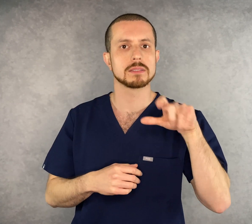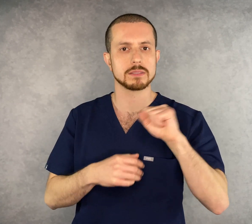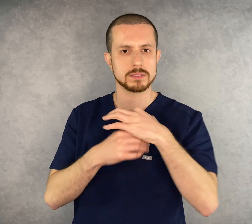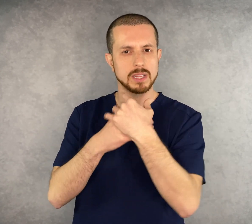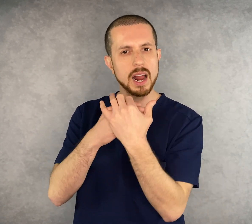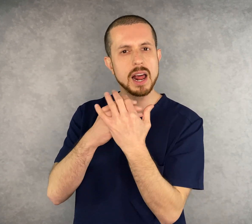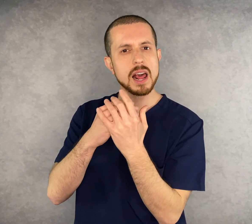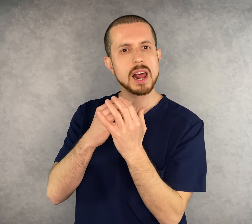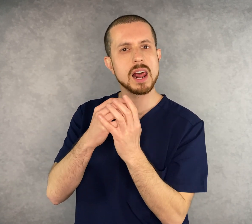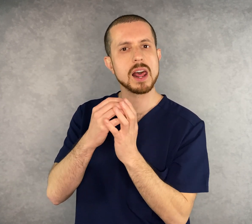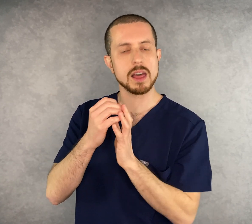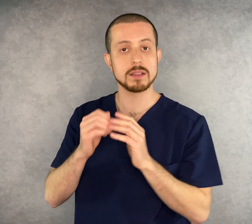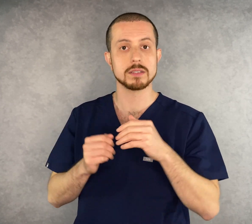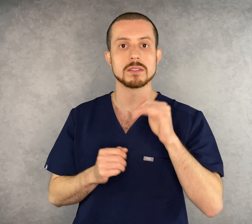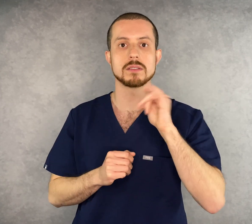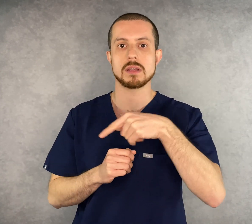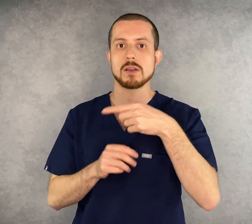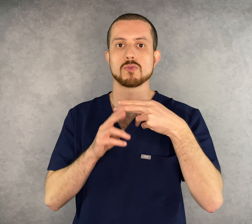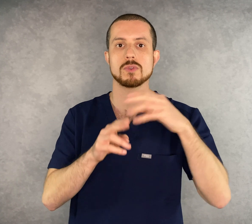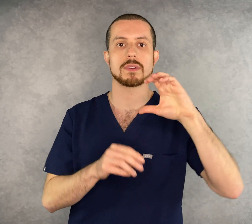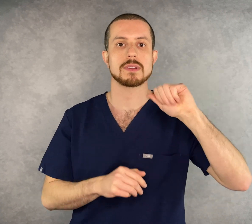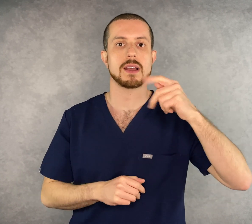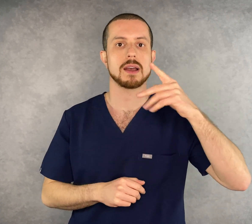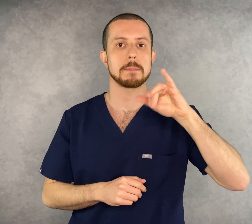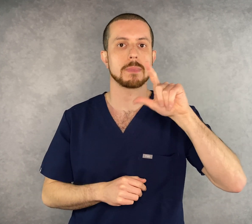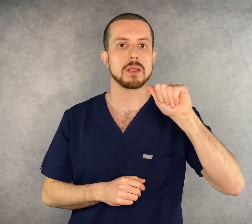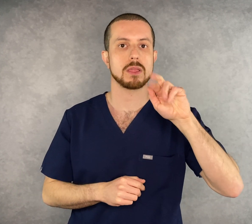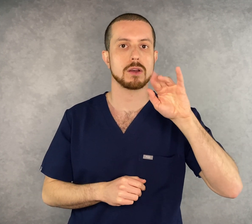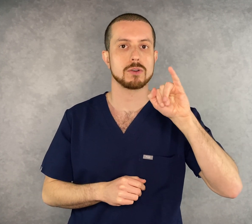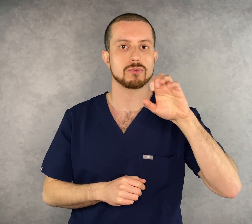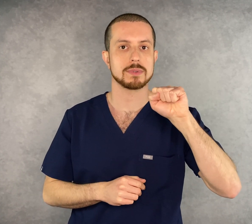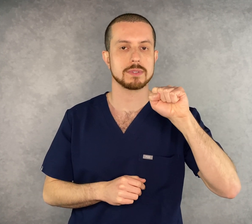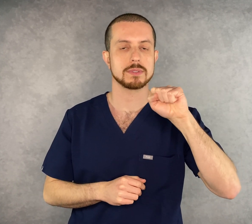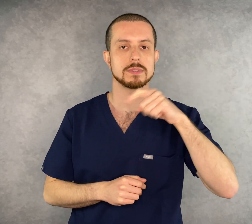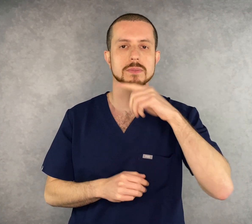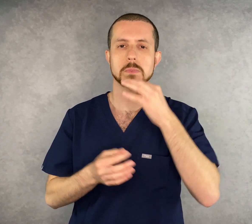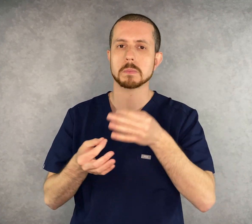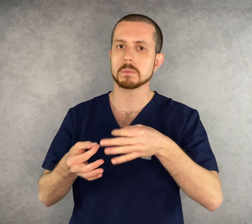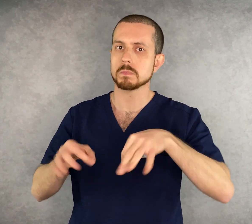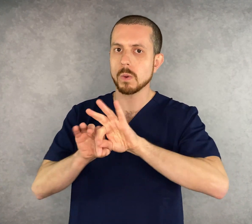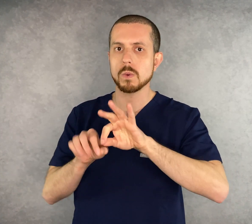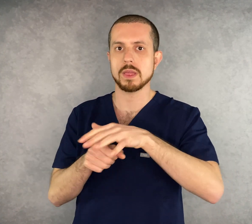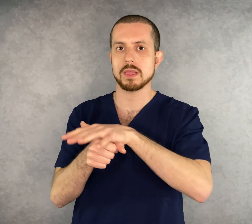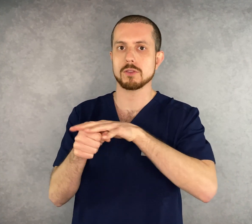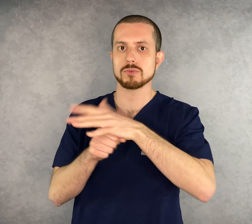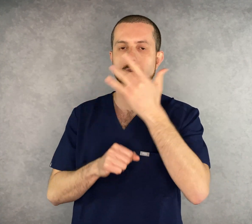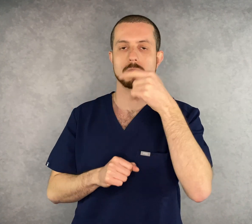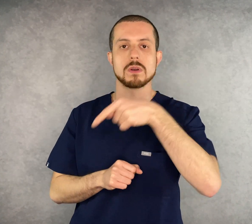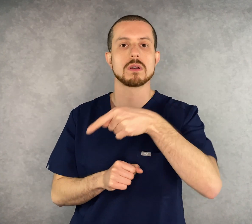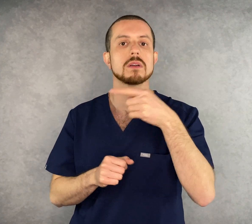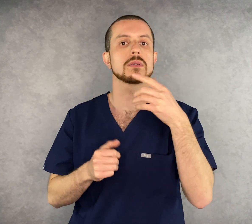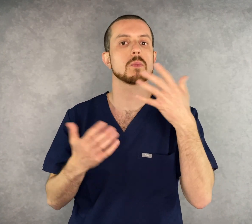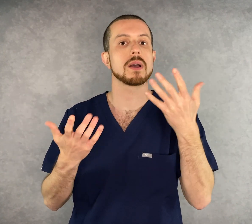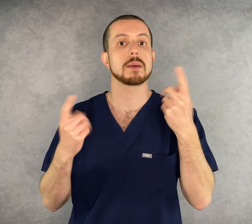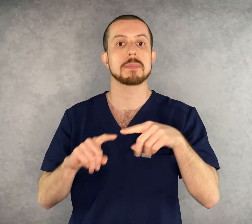vessels on the surface of those alveoli These are called capillaries. This is a very important area where something called